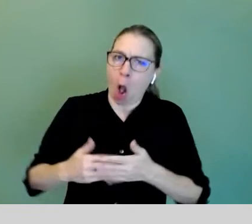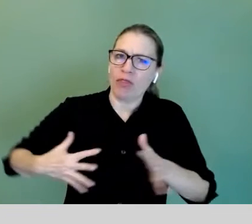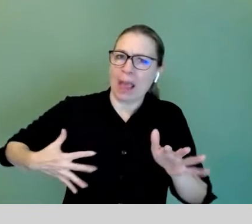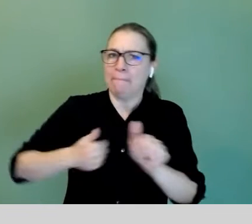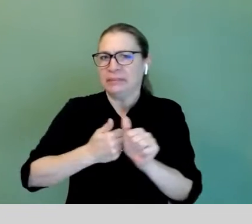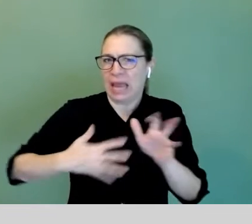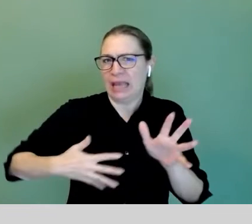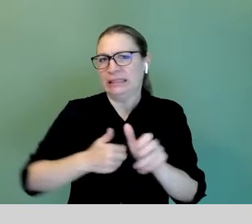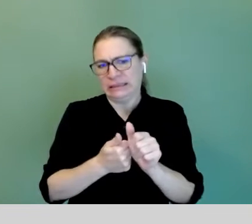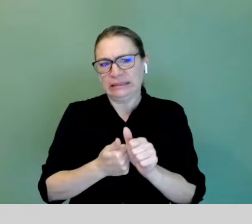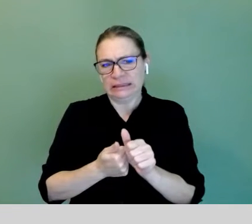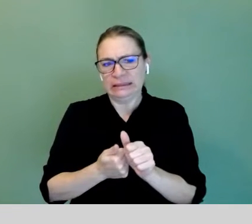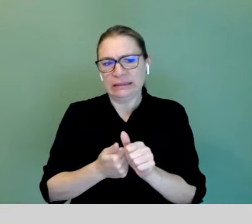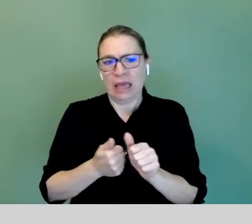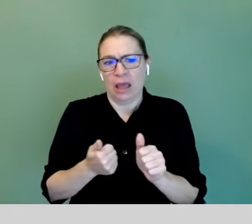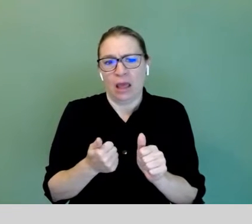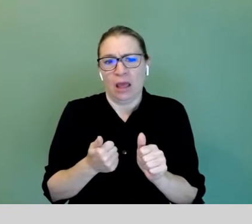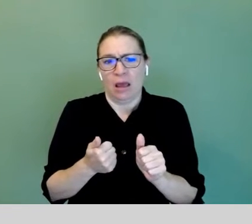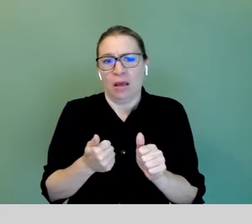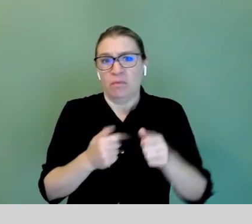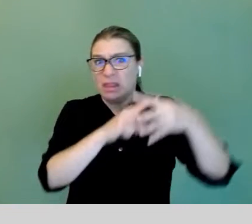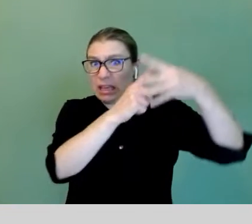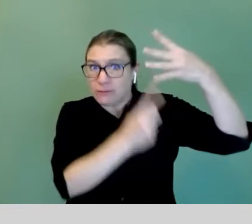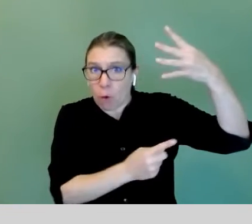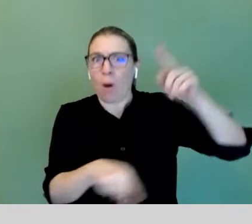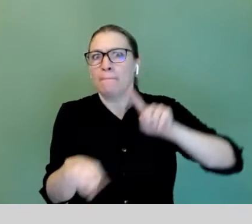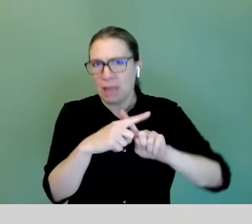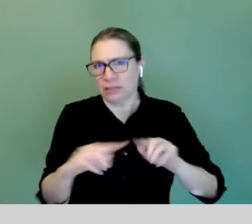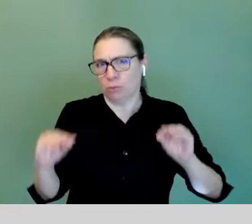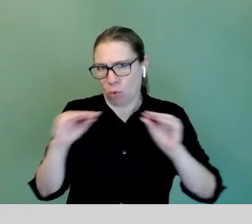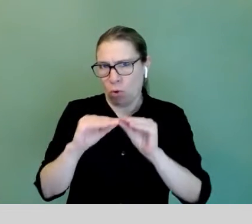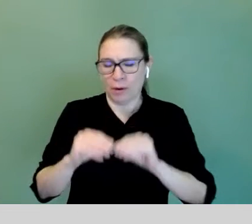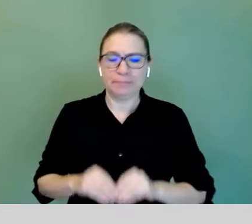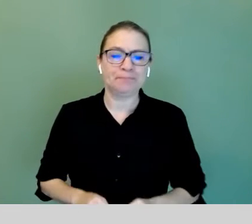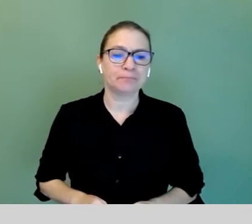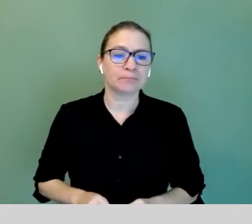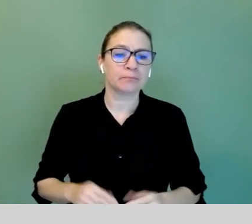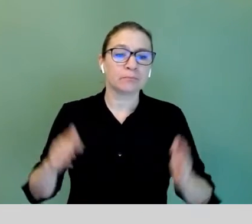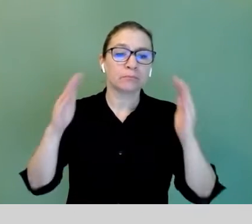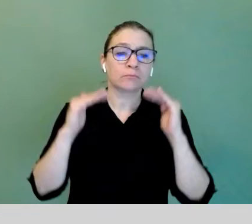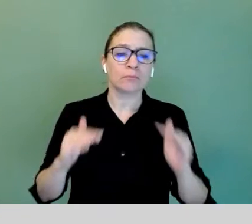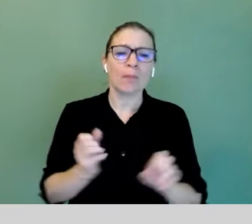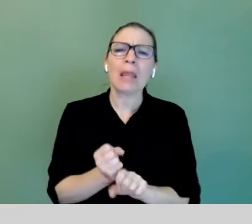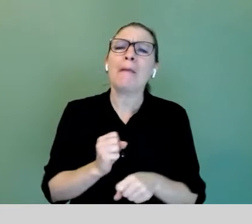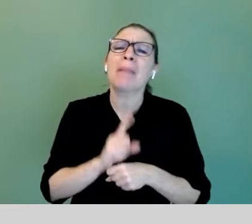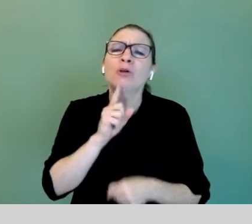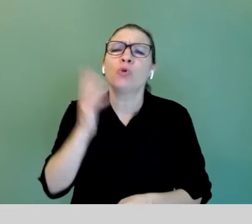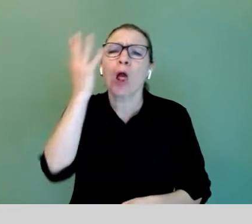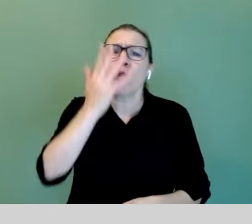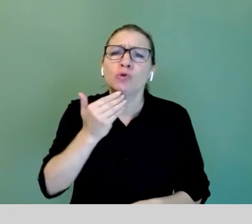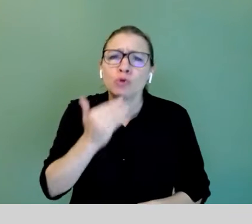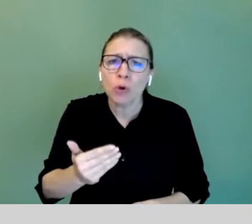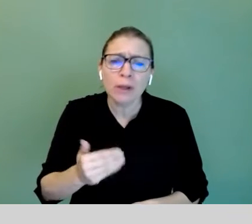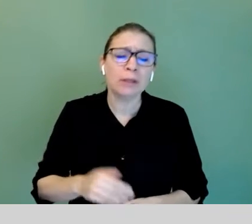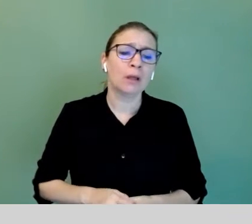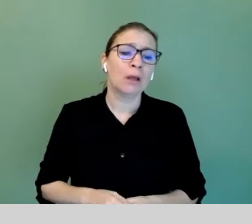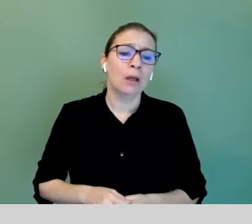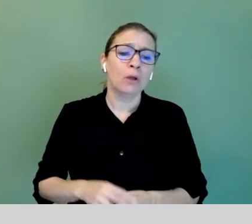that you have seen on the top of this page, and even further ones. Second point, make sure that it looks good,